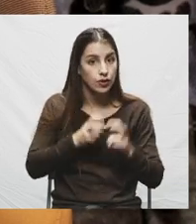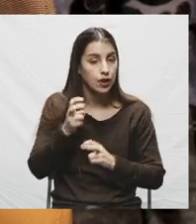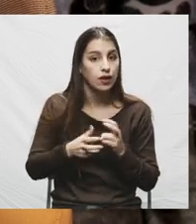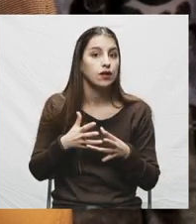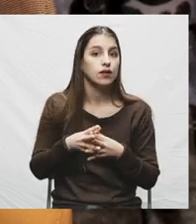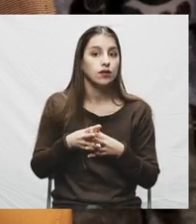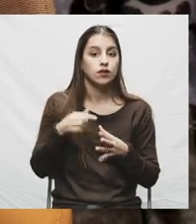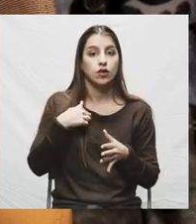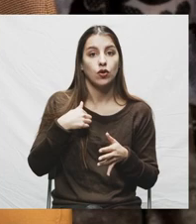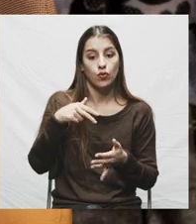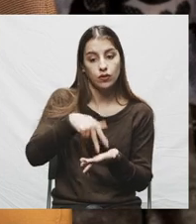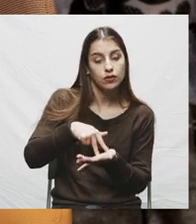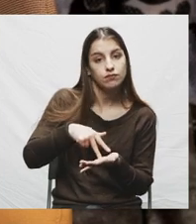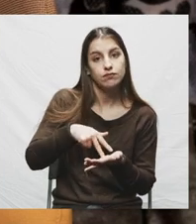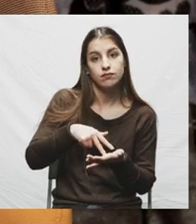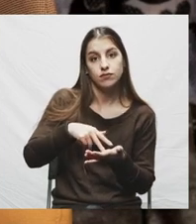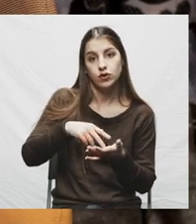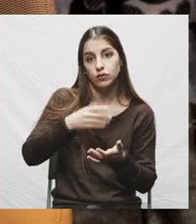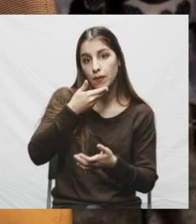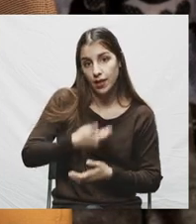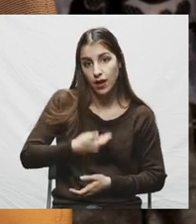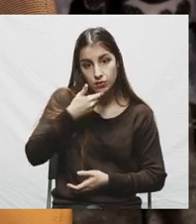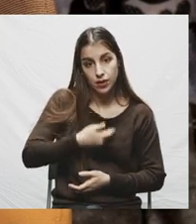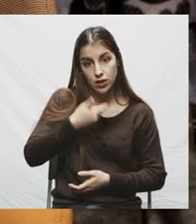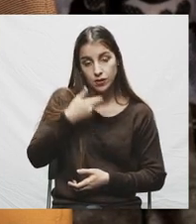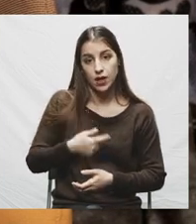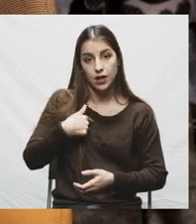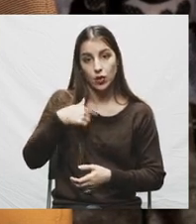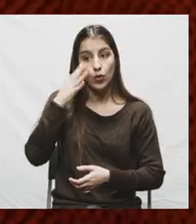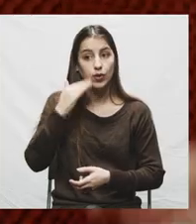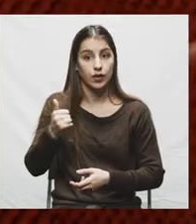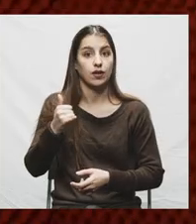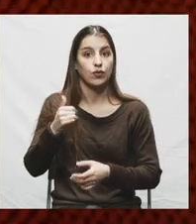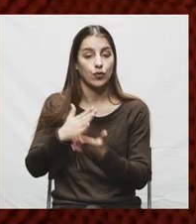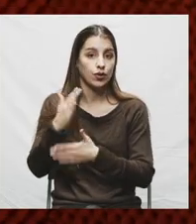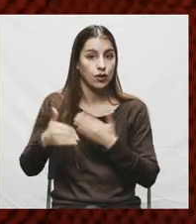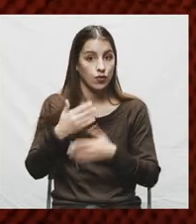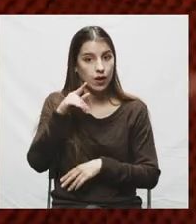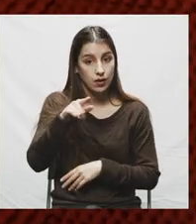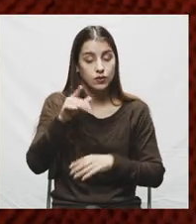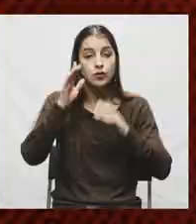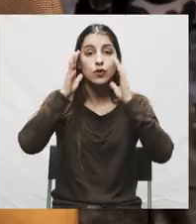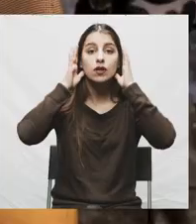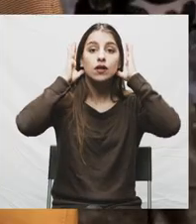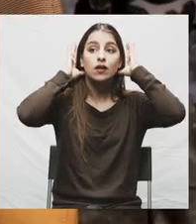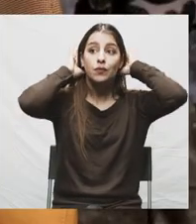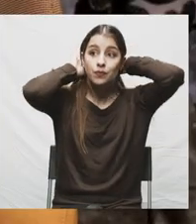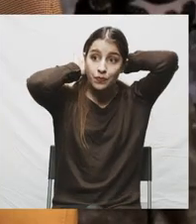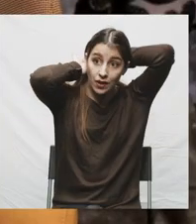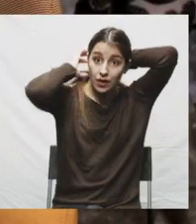and exploring, this enjoyment of being in research, which I’m trying to keep through “Viagem Sentimental”,